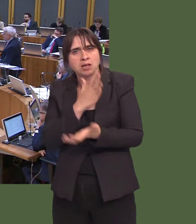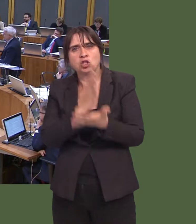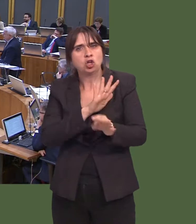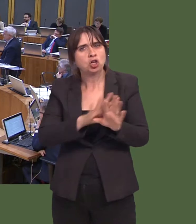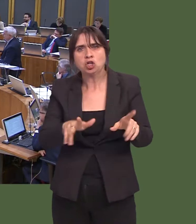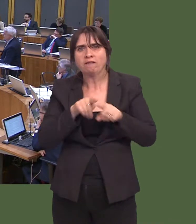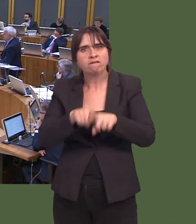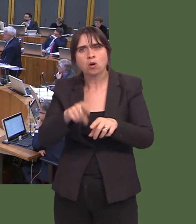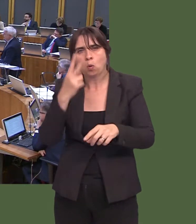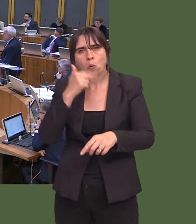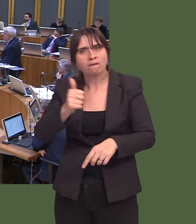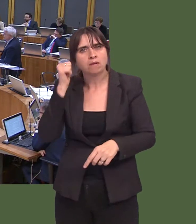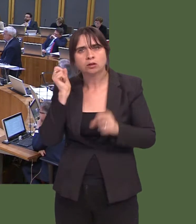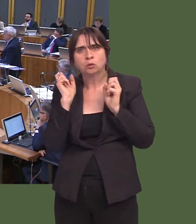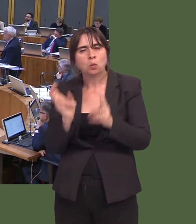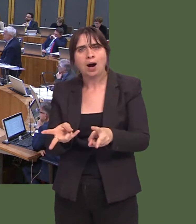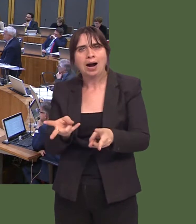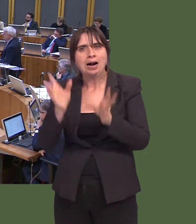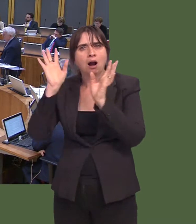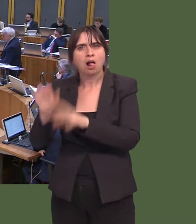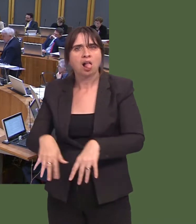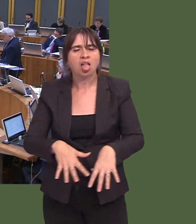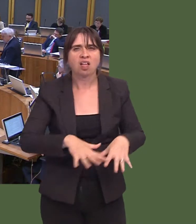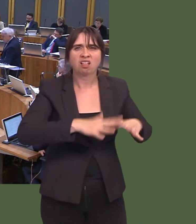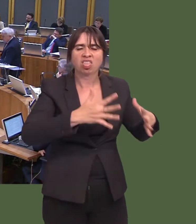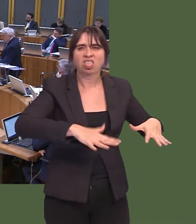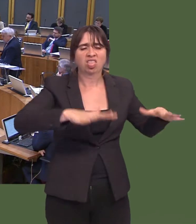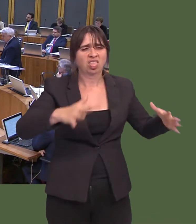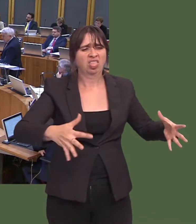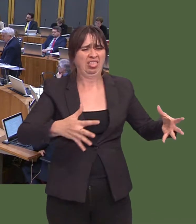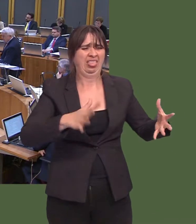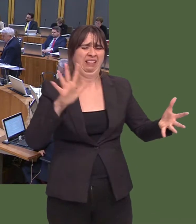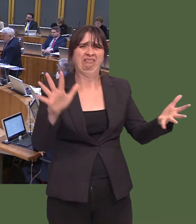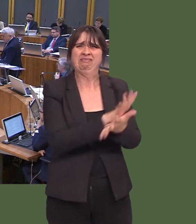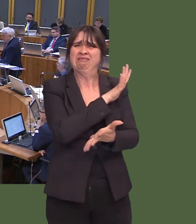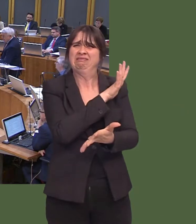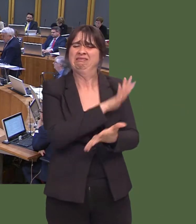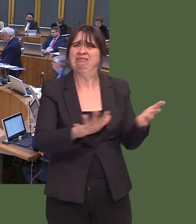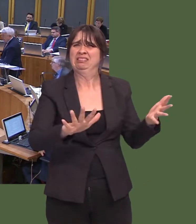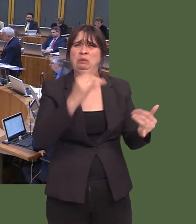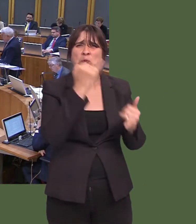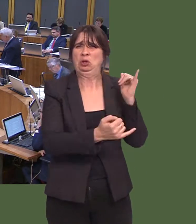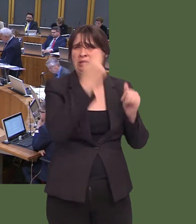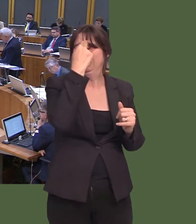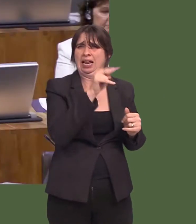as it was in the past, where our seas and beaches were amongst the dirtiest in the whole of Europe? Carwyn Jones: Thatís quite right.